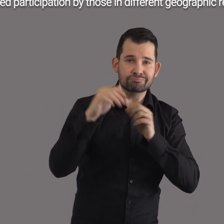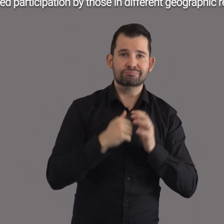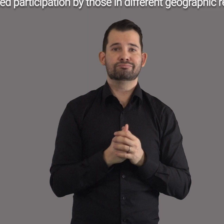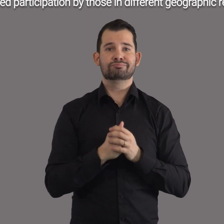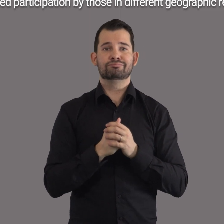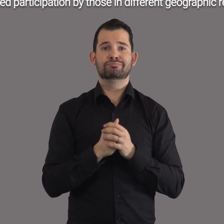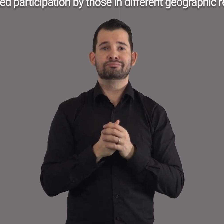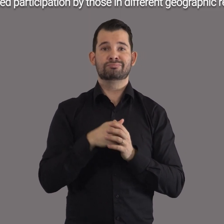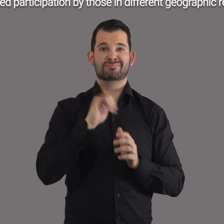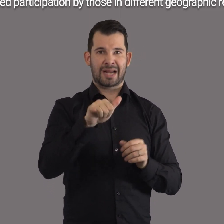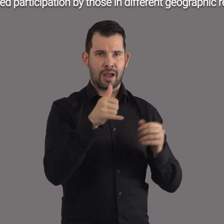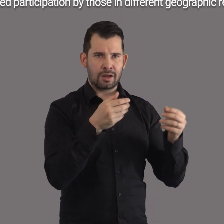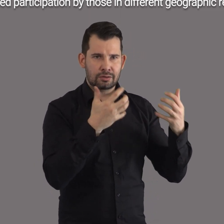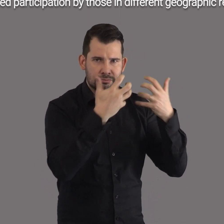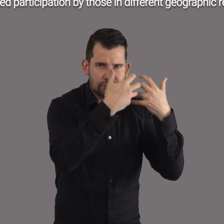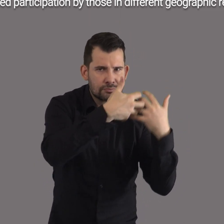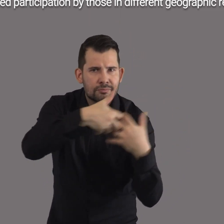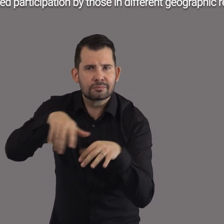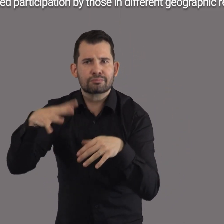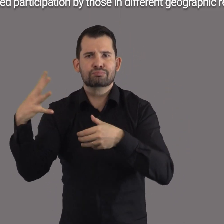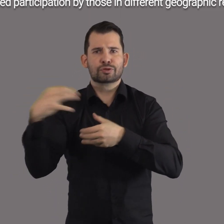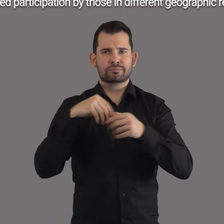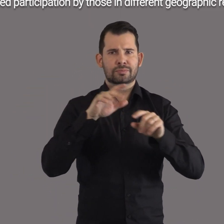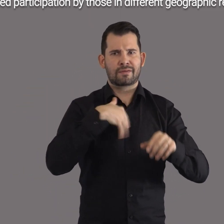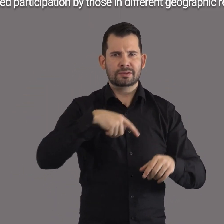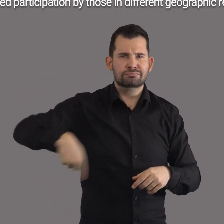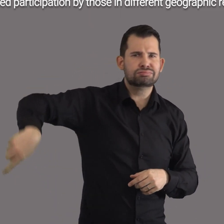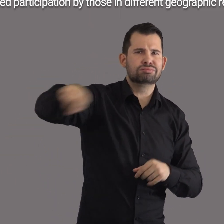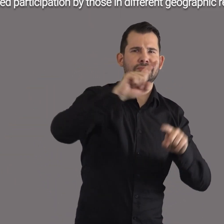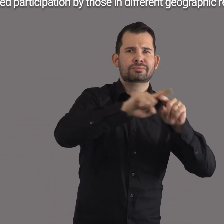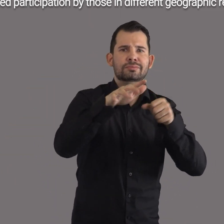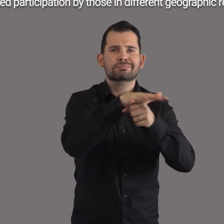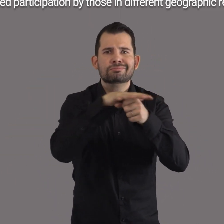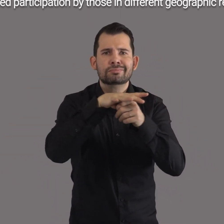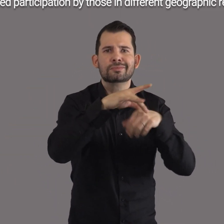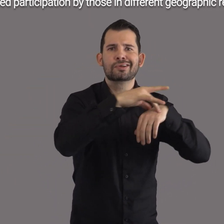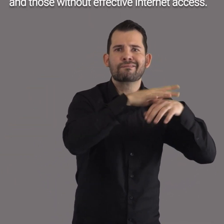The facilitated participation by those in different geographic regions and